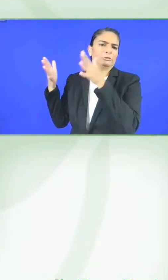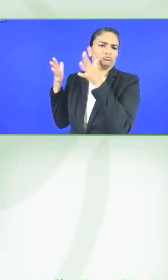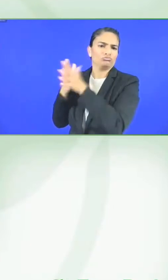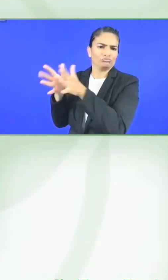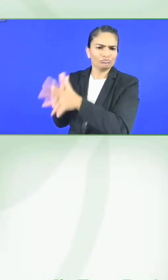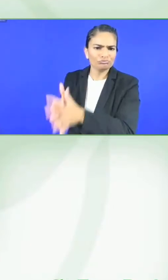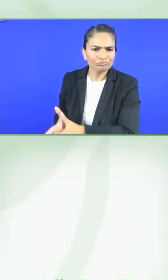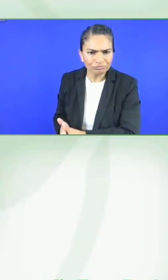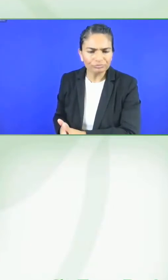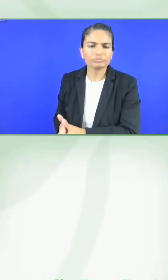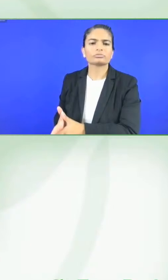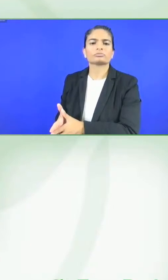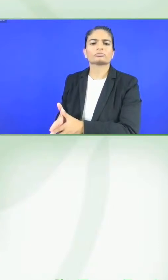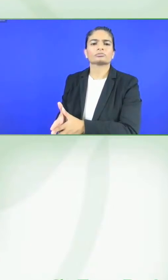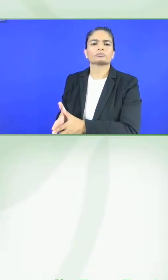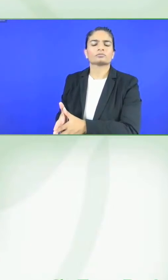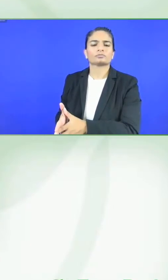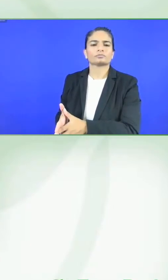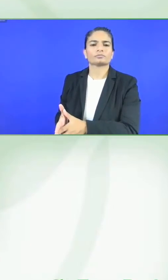the social system.